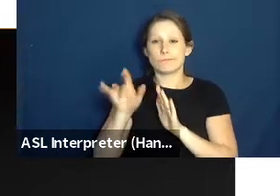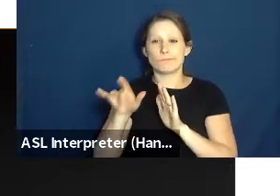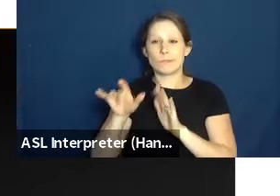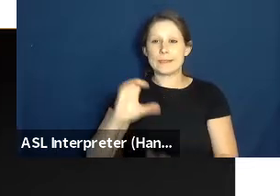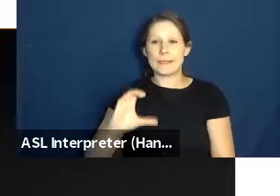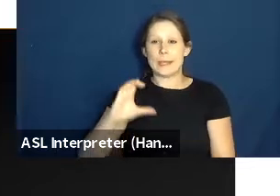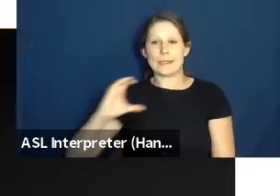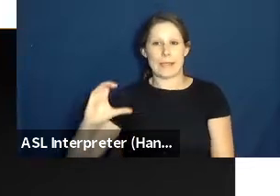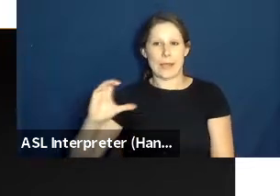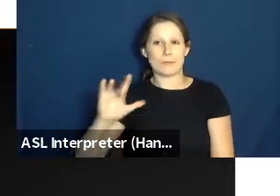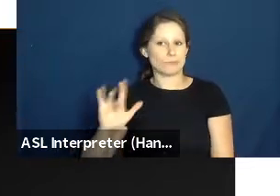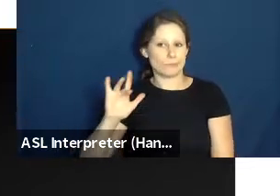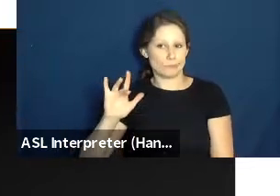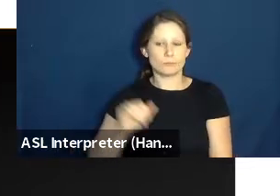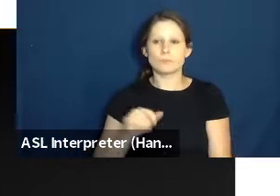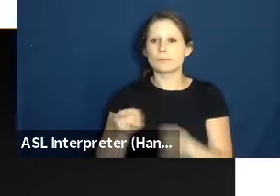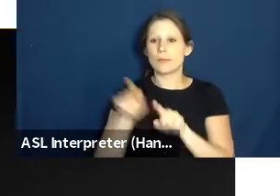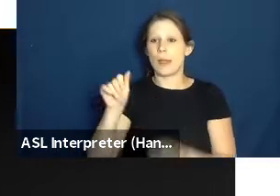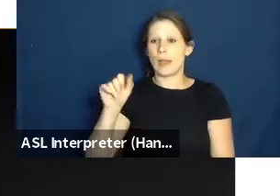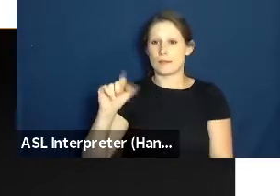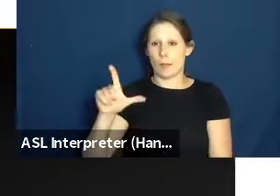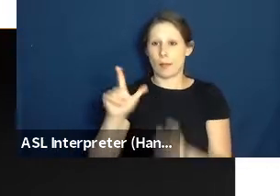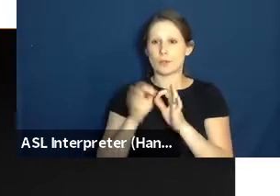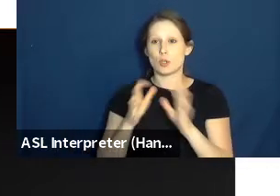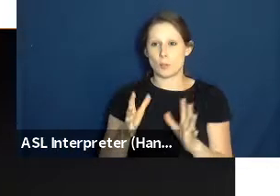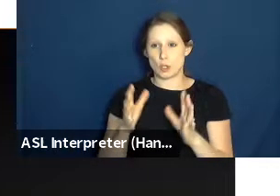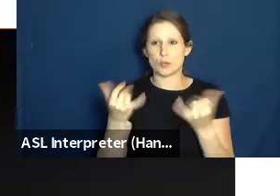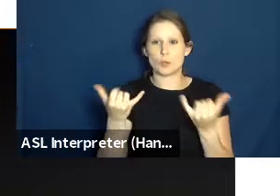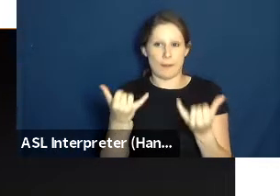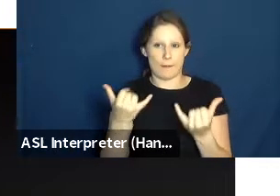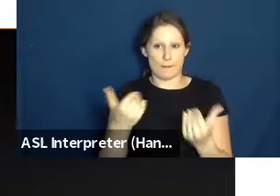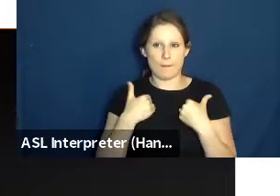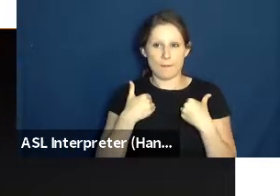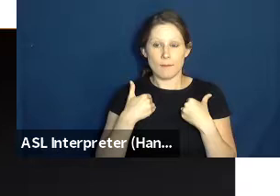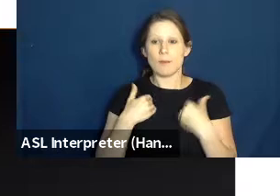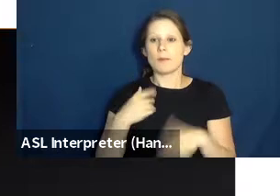We have an American Sign Language interpreter with us, also, they're spotlighted to ensure